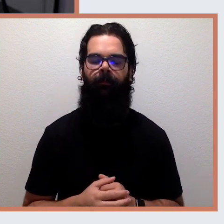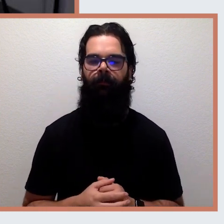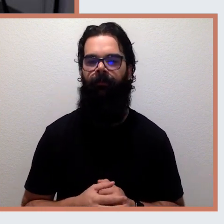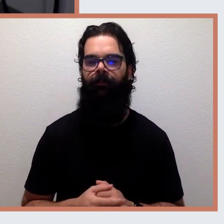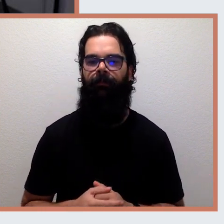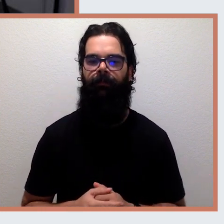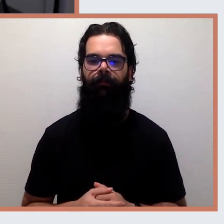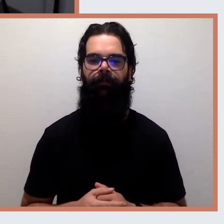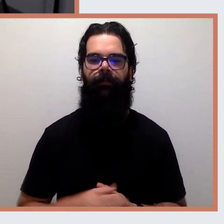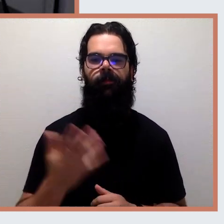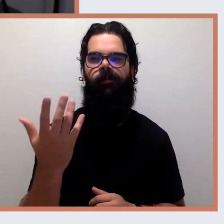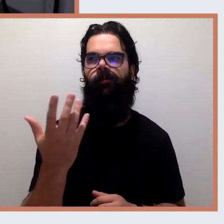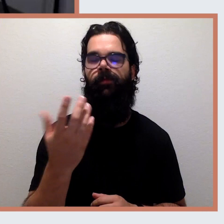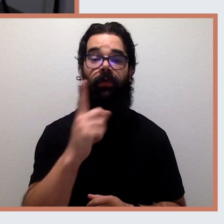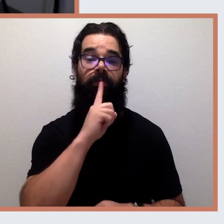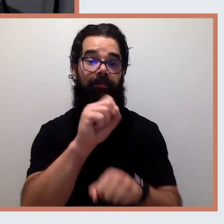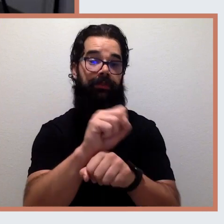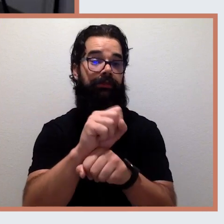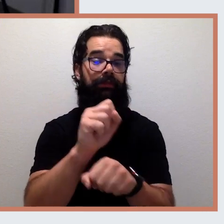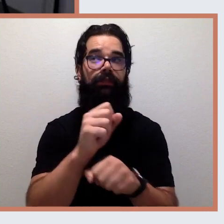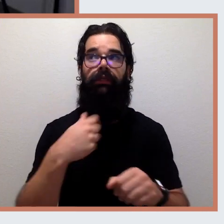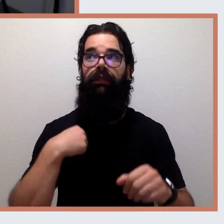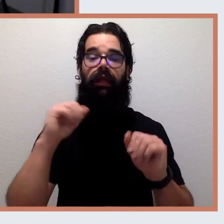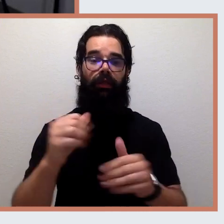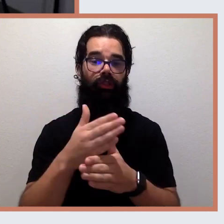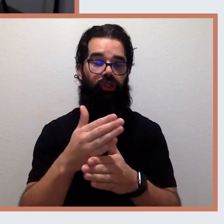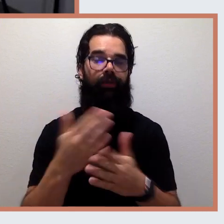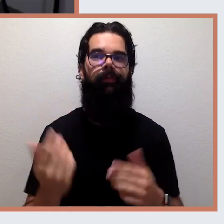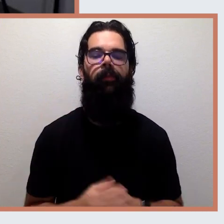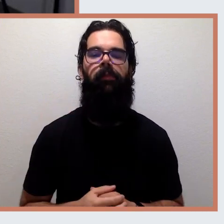Hmm, there's so many good ones.